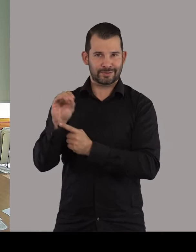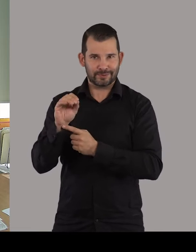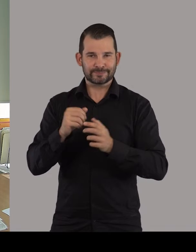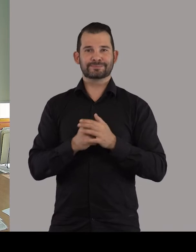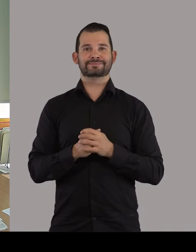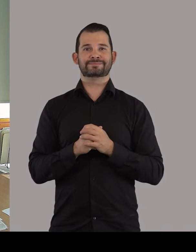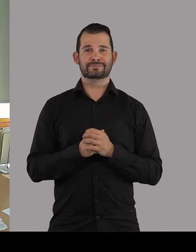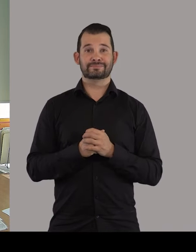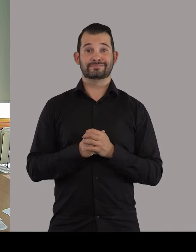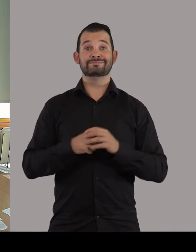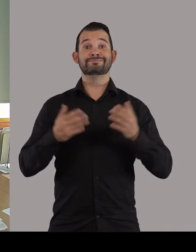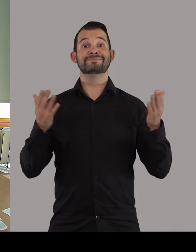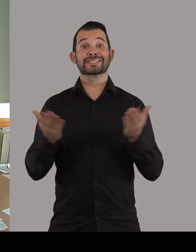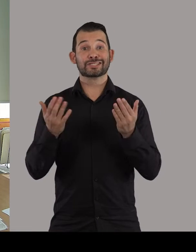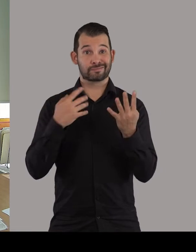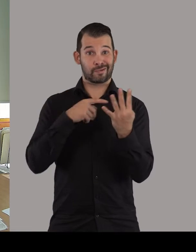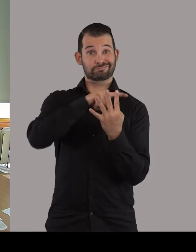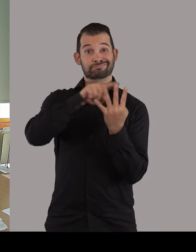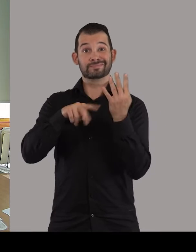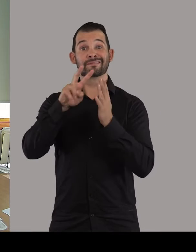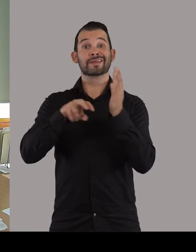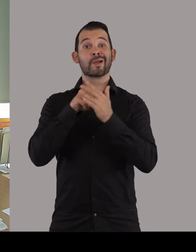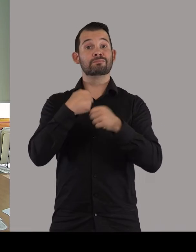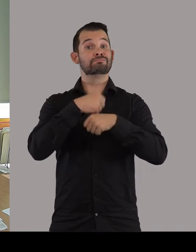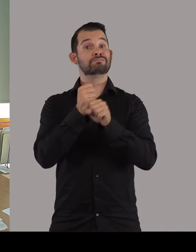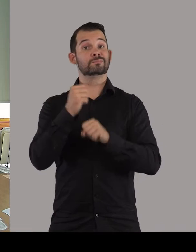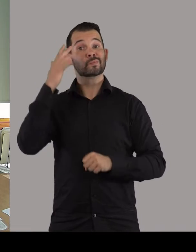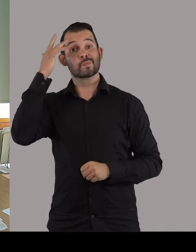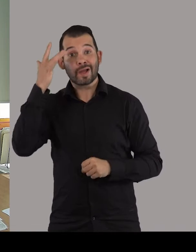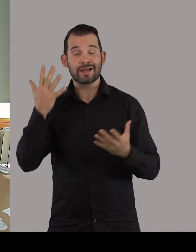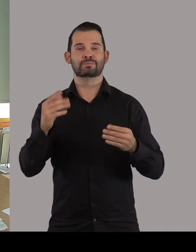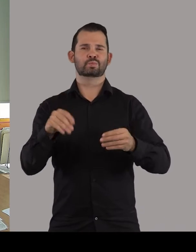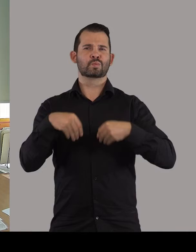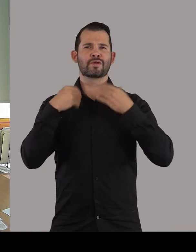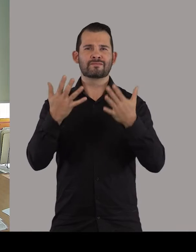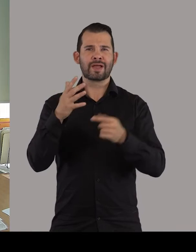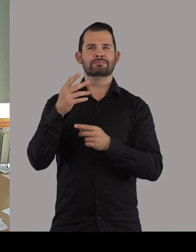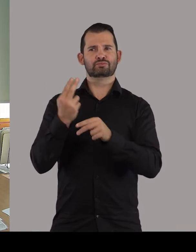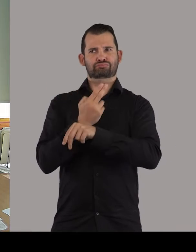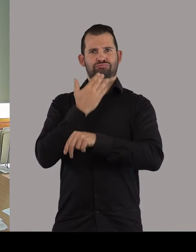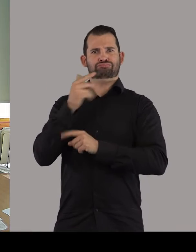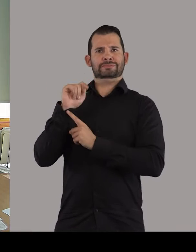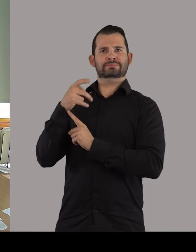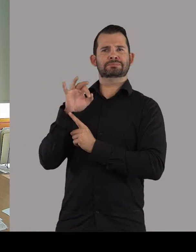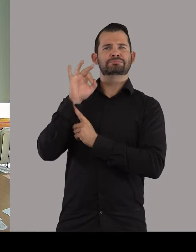This series of videos was created to provide useful tips for persons registering